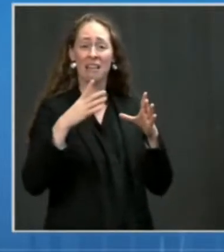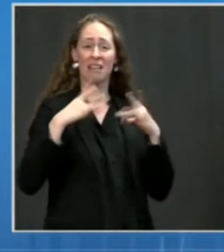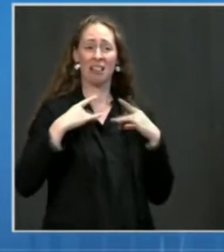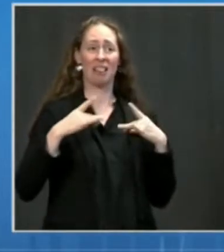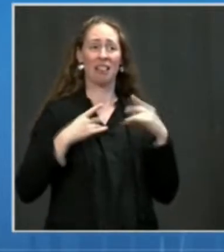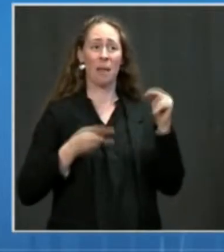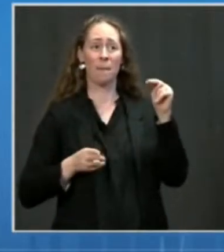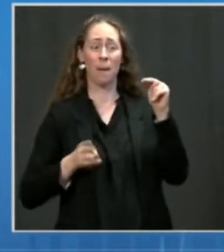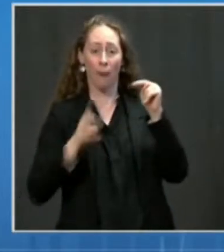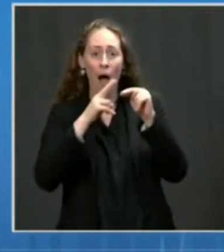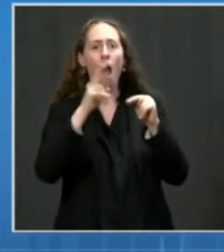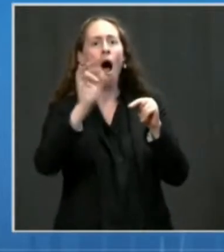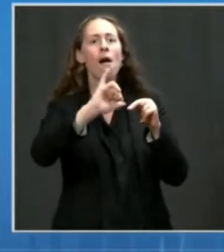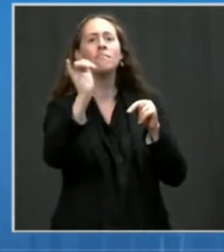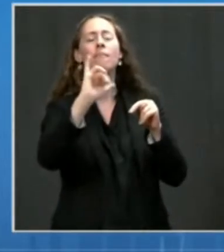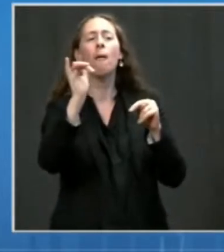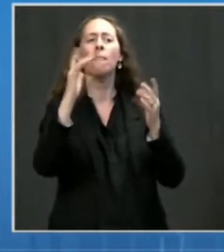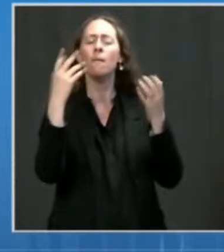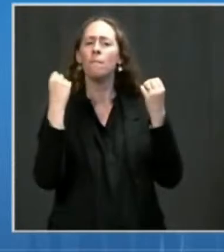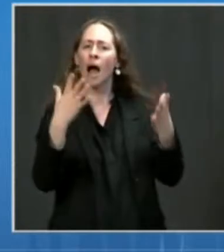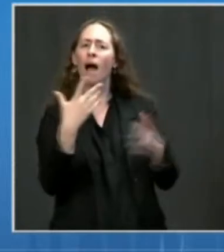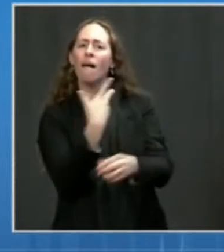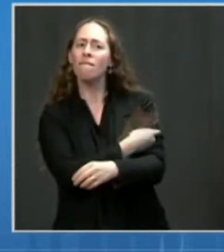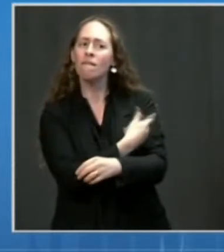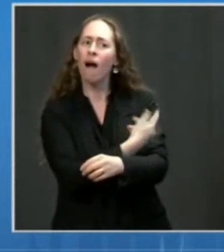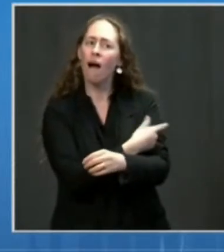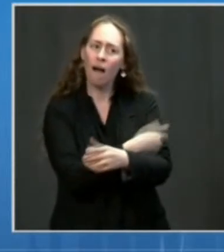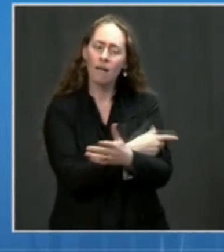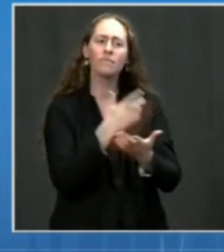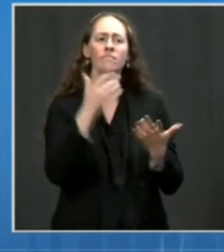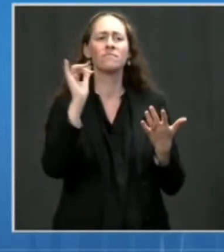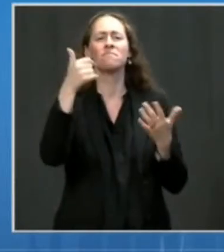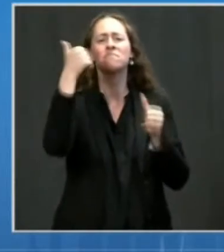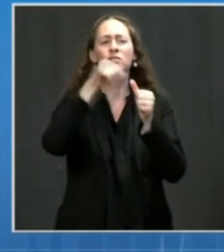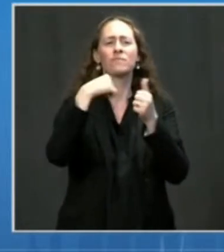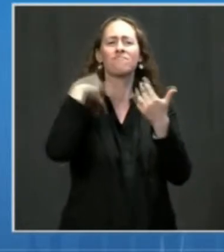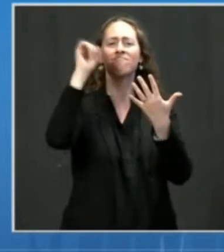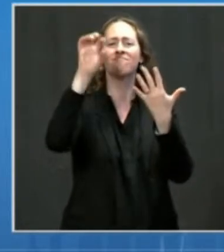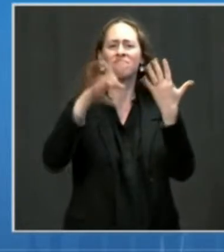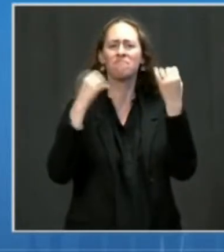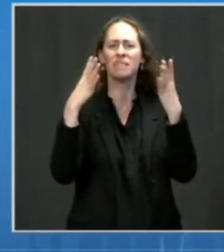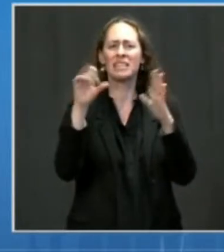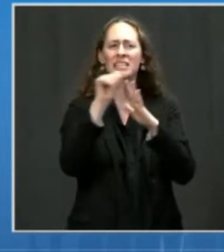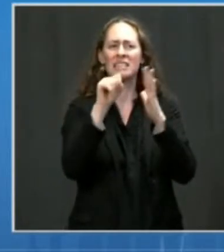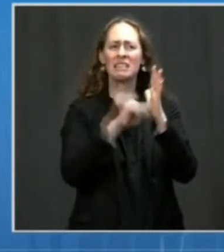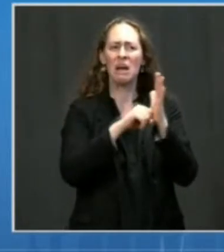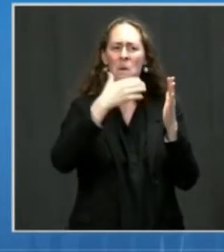THE VIRUS. IN THE STATES WITH THE HIGHEST CASE RATES, DAILY VACCINATION